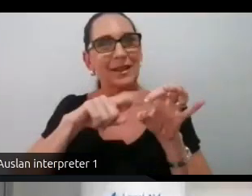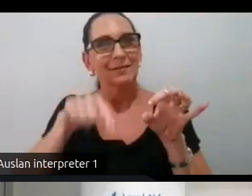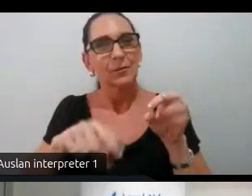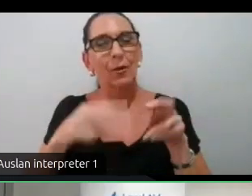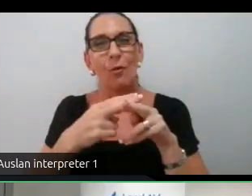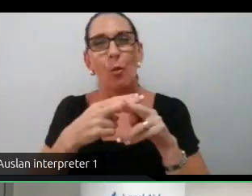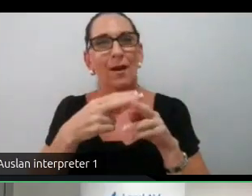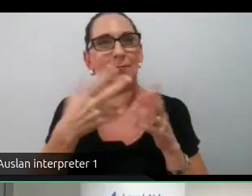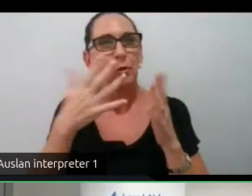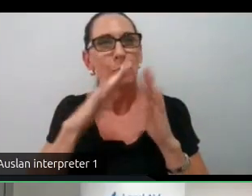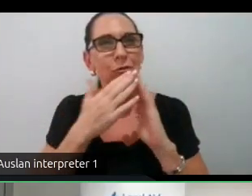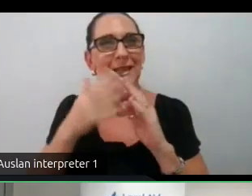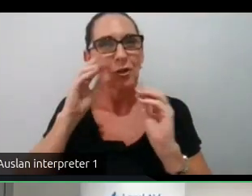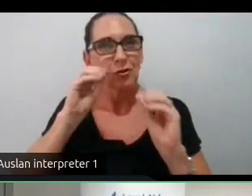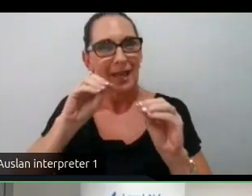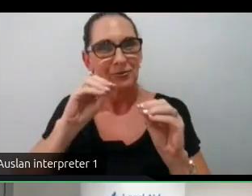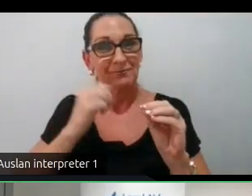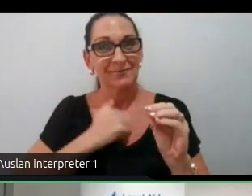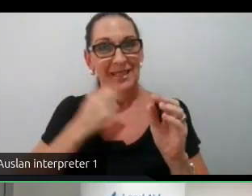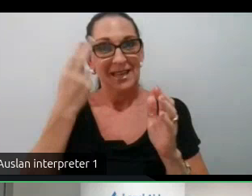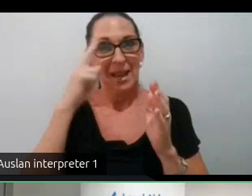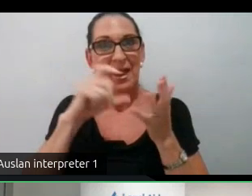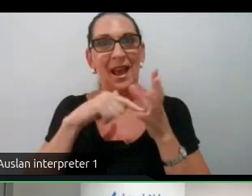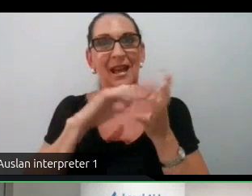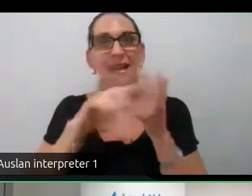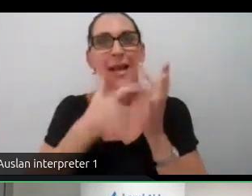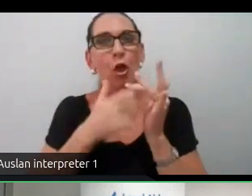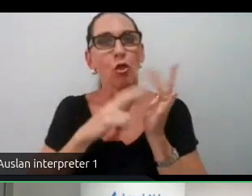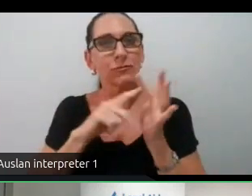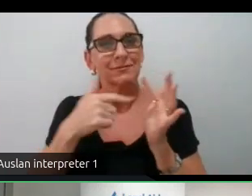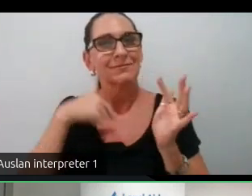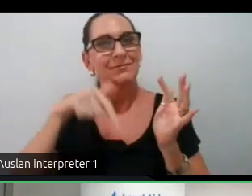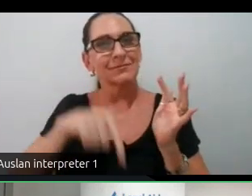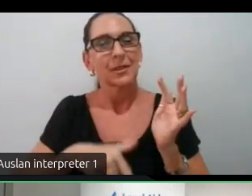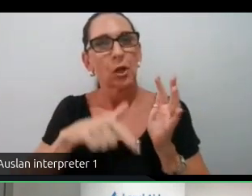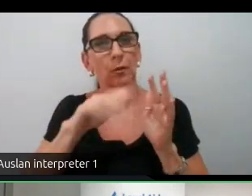community legal education webinar. My name is Katherine Gorter. I'm the community legal